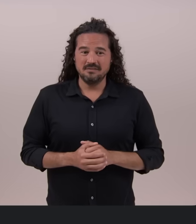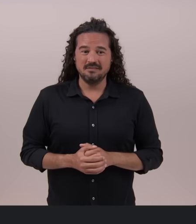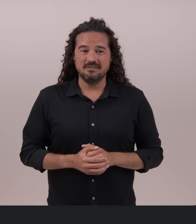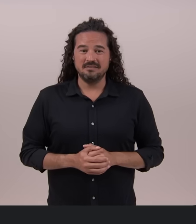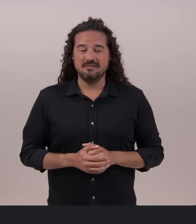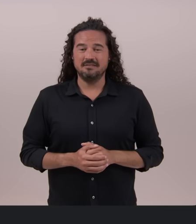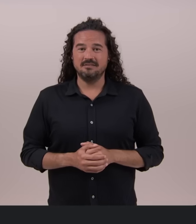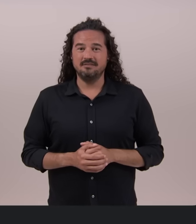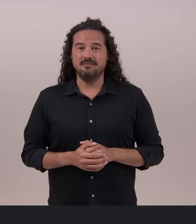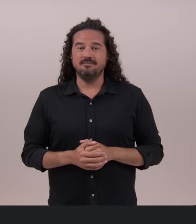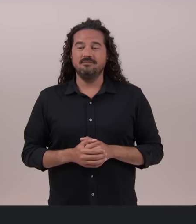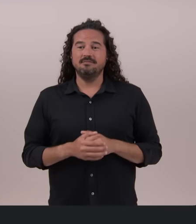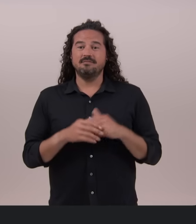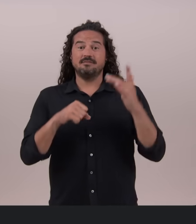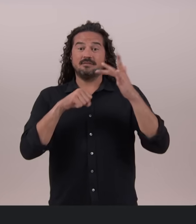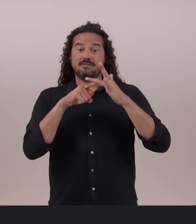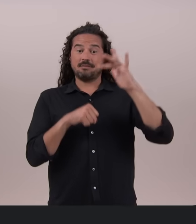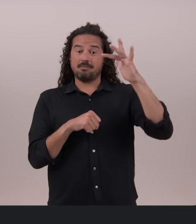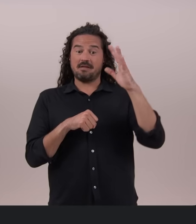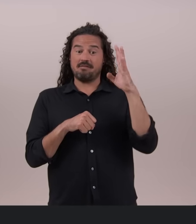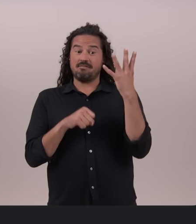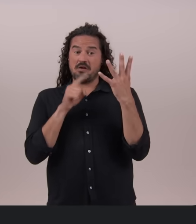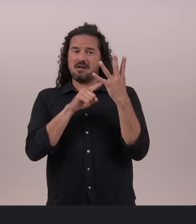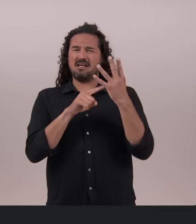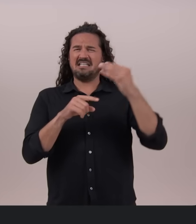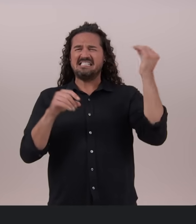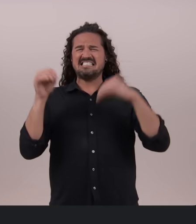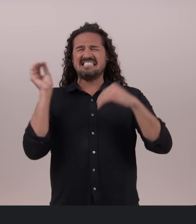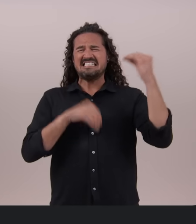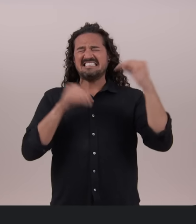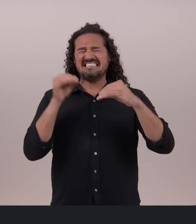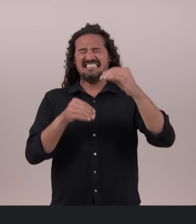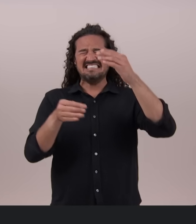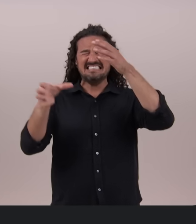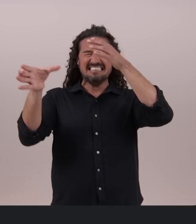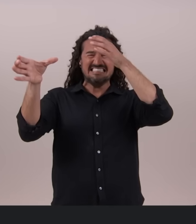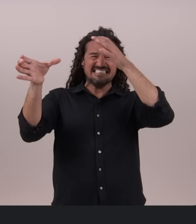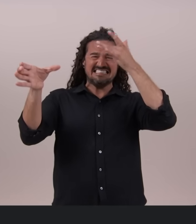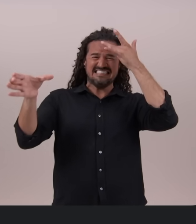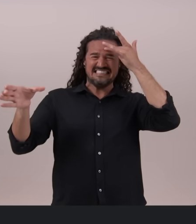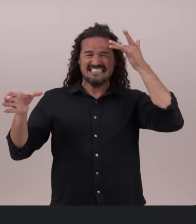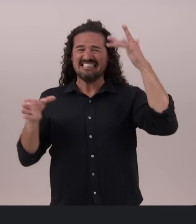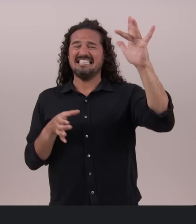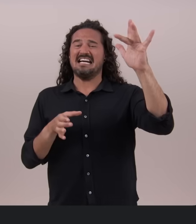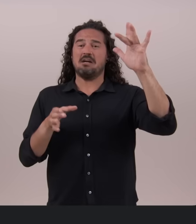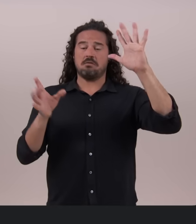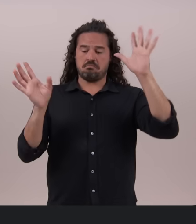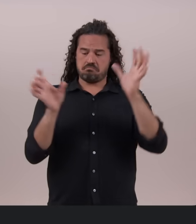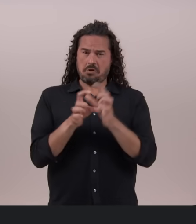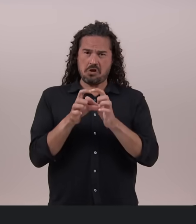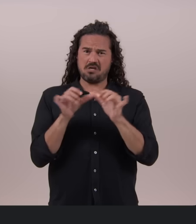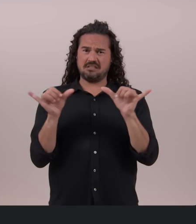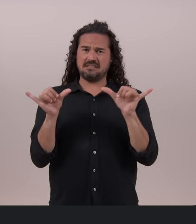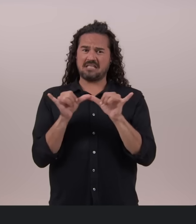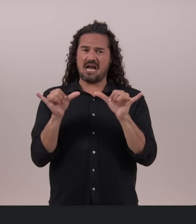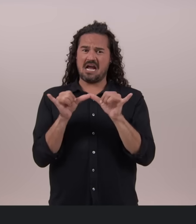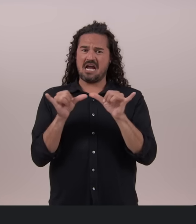Gemma 4 packs massive intelligence into a footprint small enough to run offline on your phone,